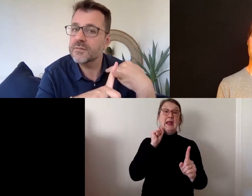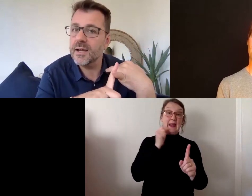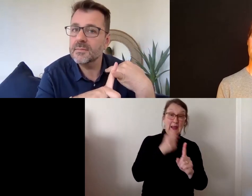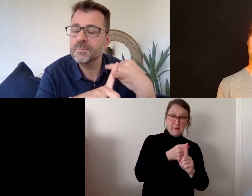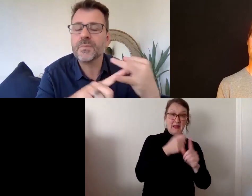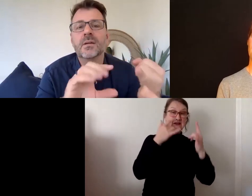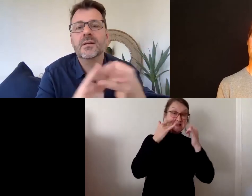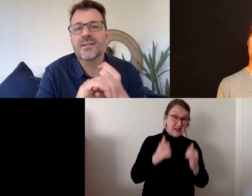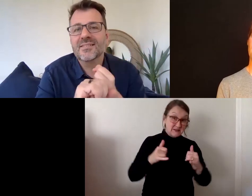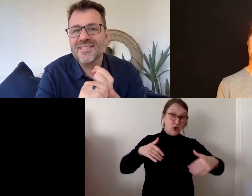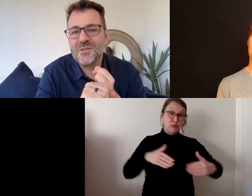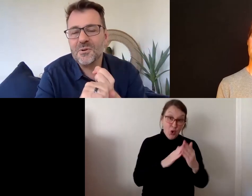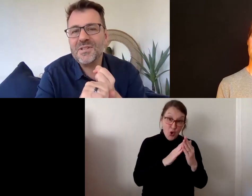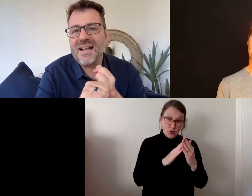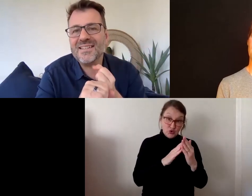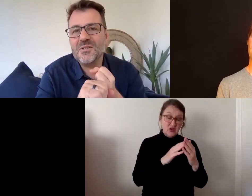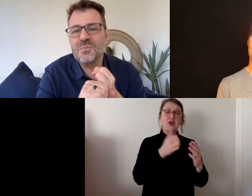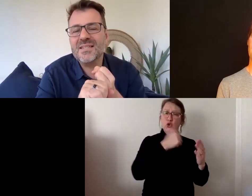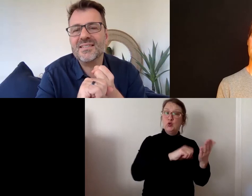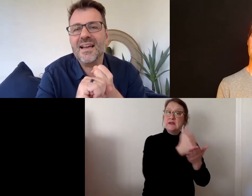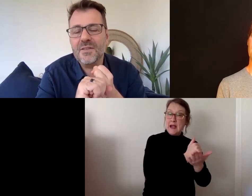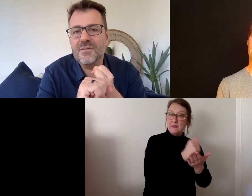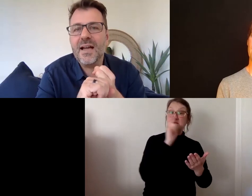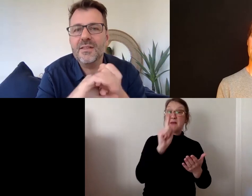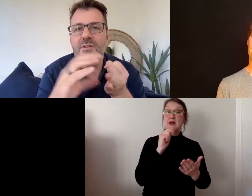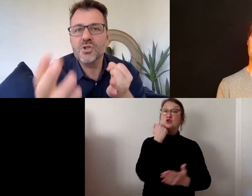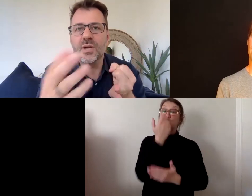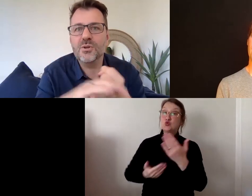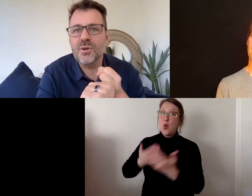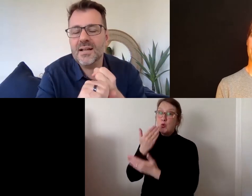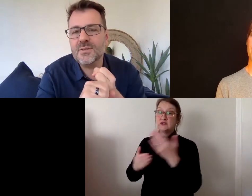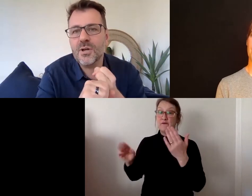find them, stories about consumers, how they've enjoyed your arts or